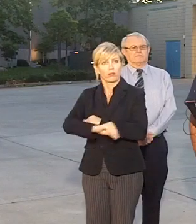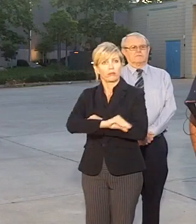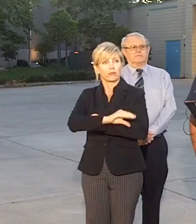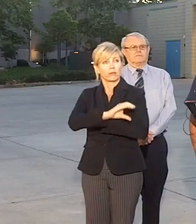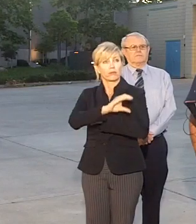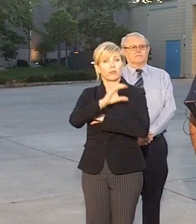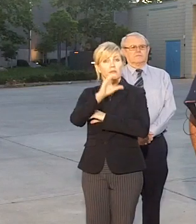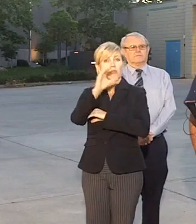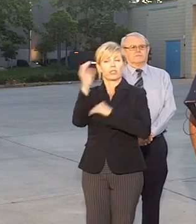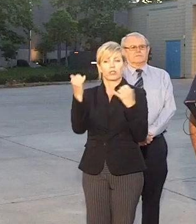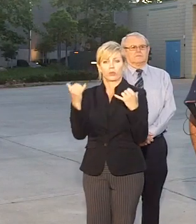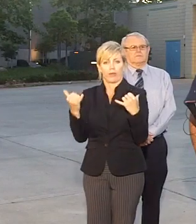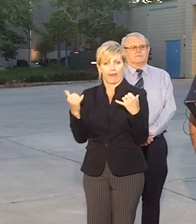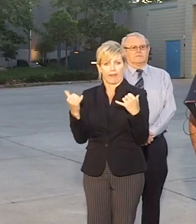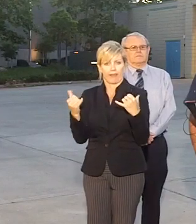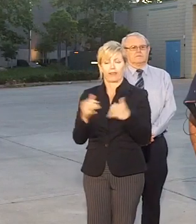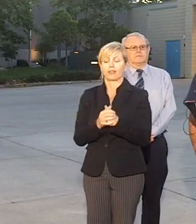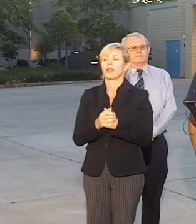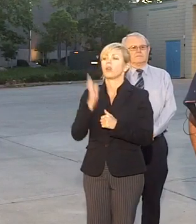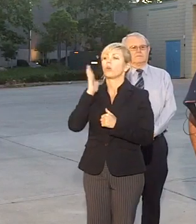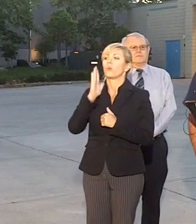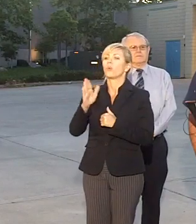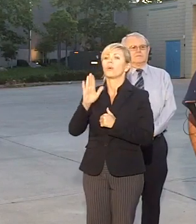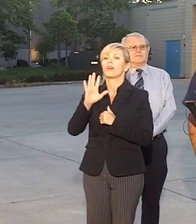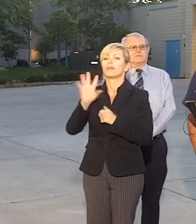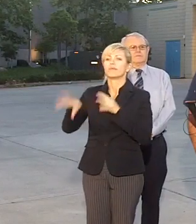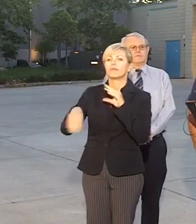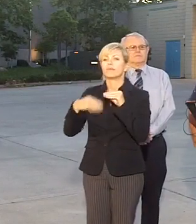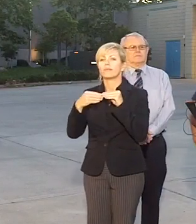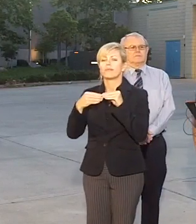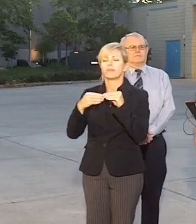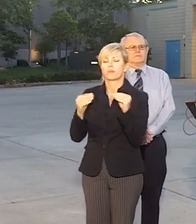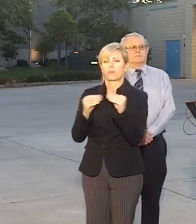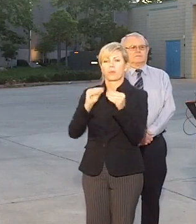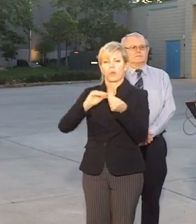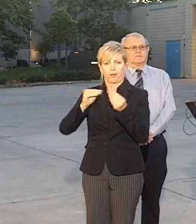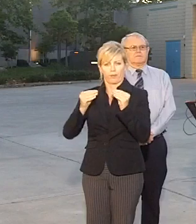those numbers up as time goes along there's about three hundred firefighters on the fire